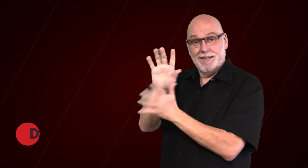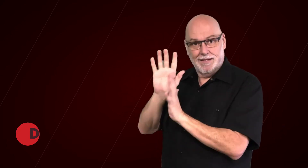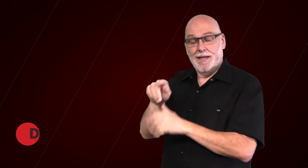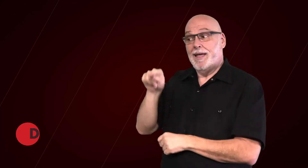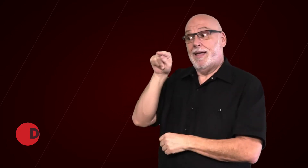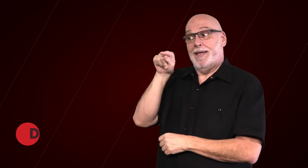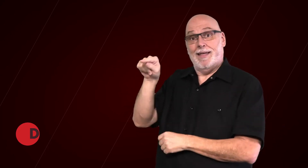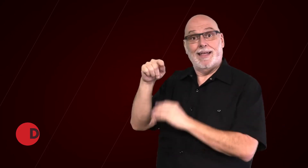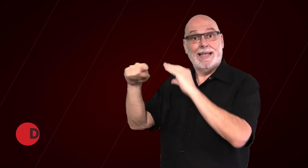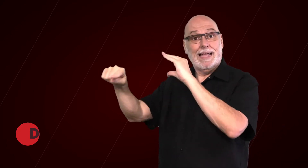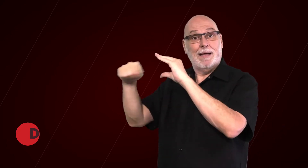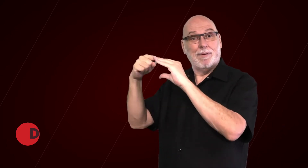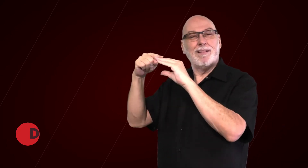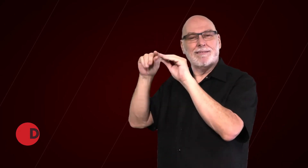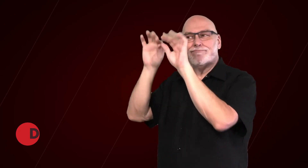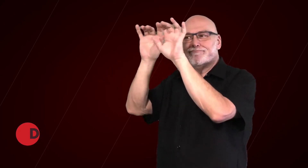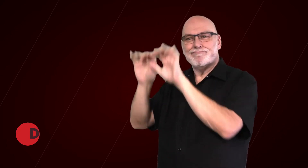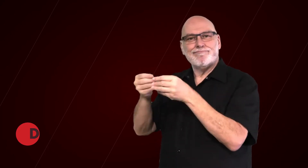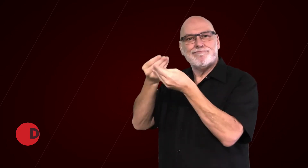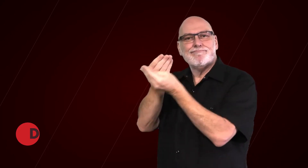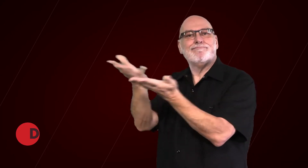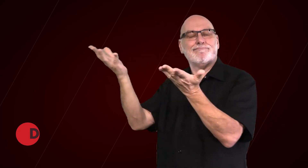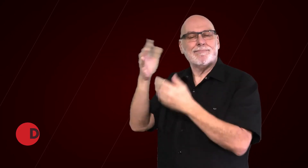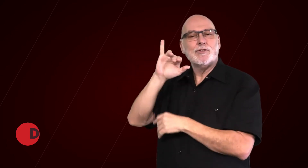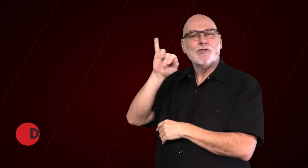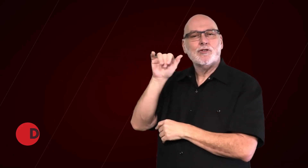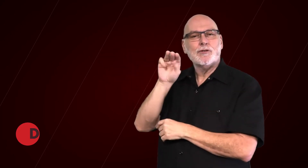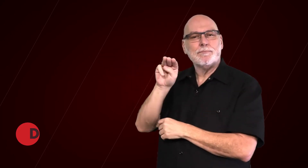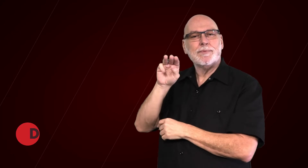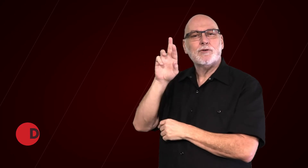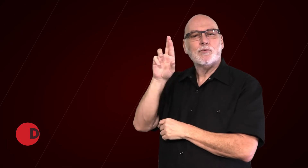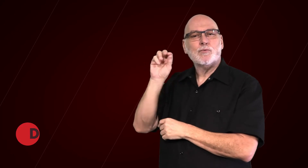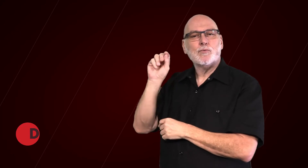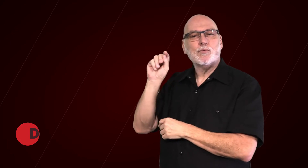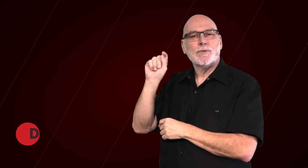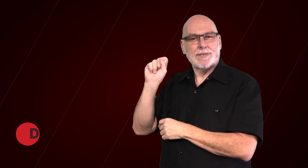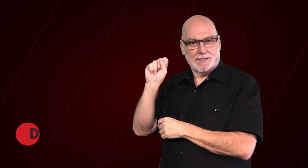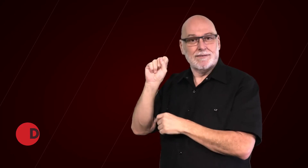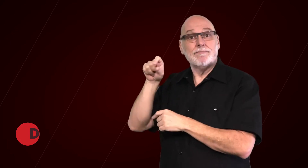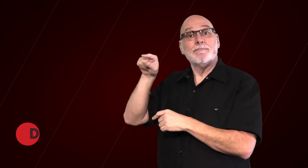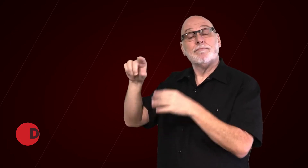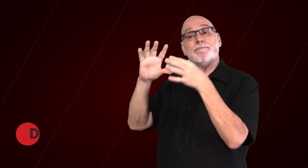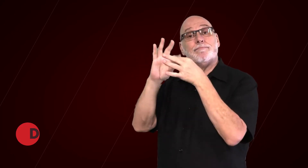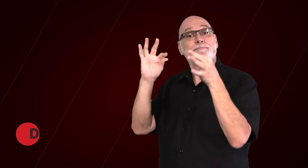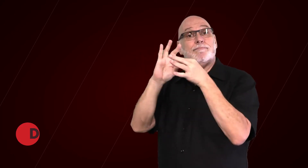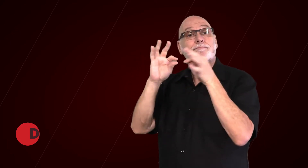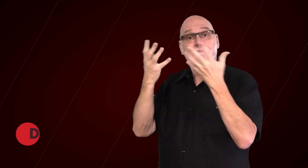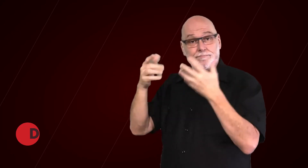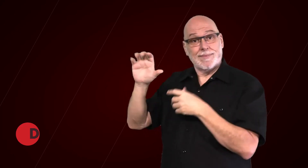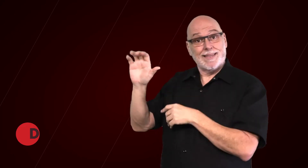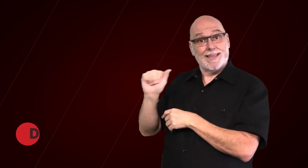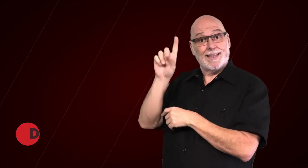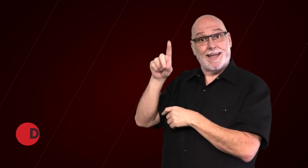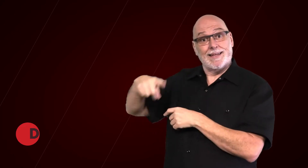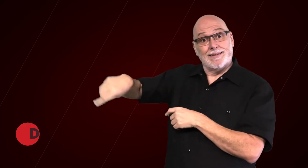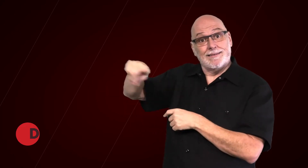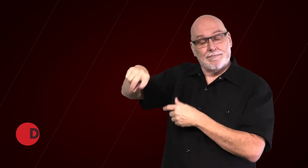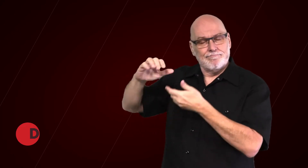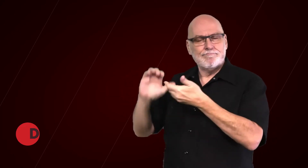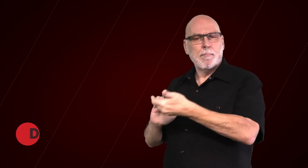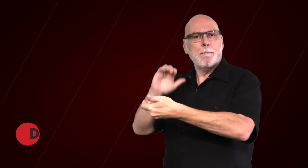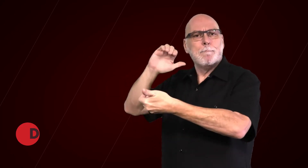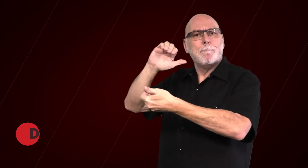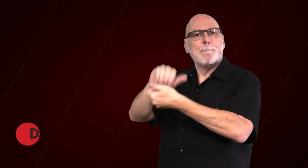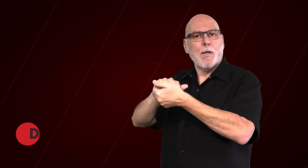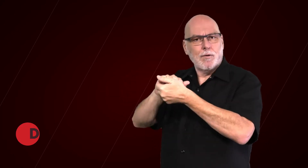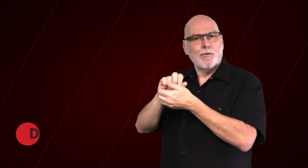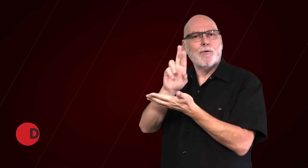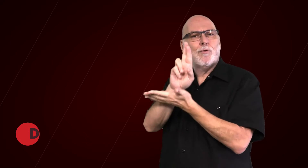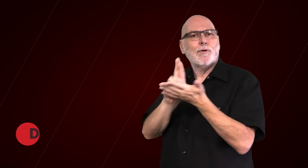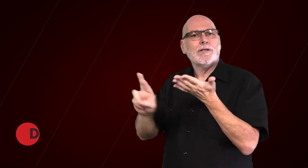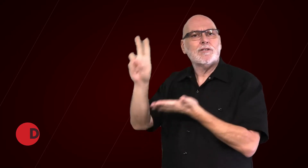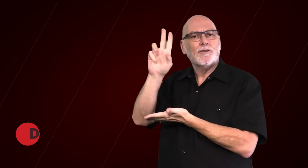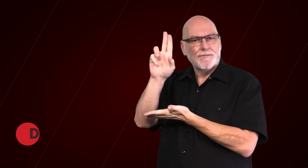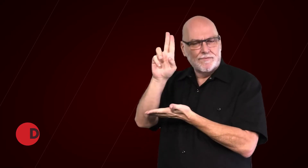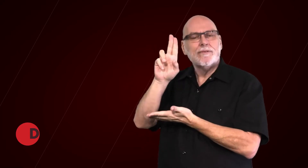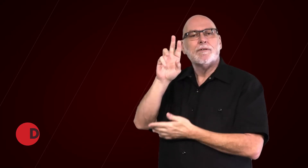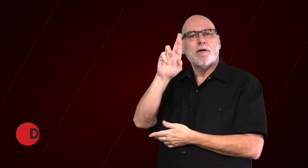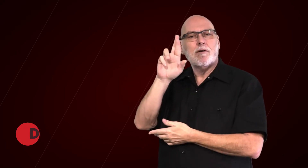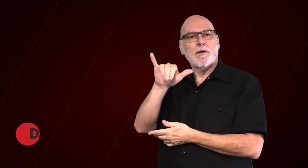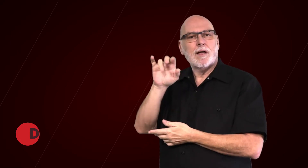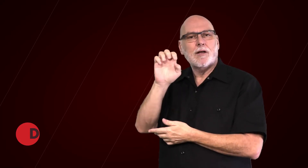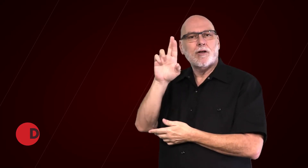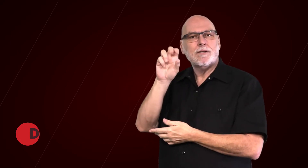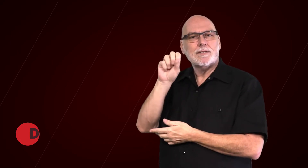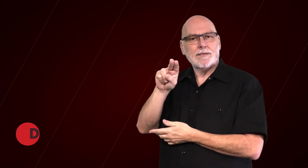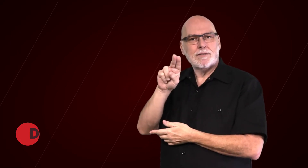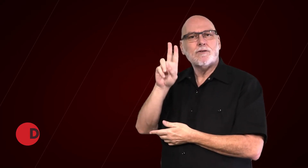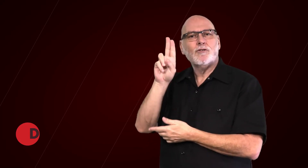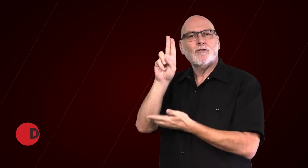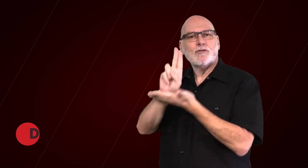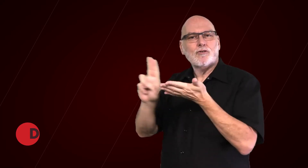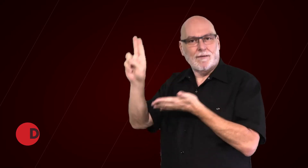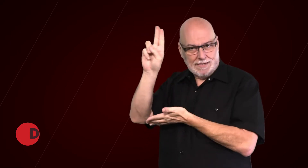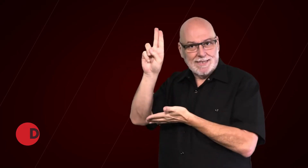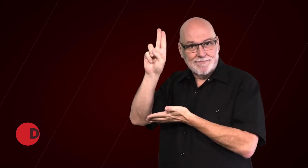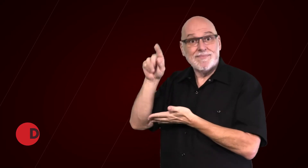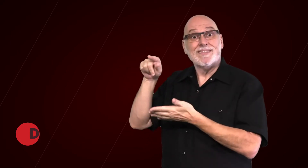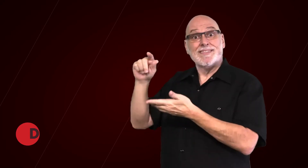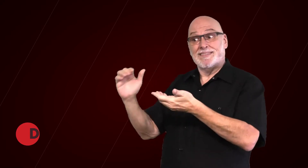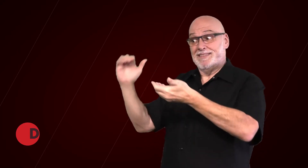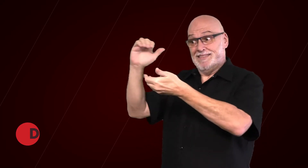In an email, Jim Roots at CAD says they are partnering with Ryerson University